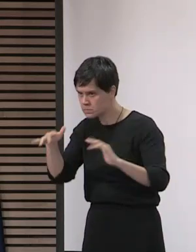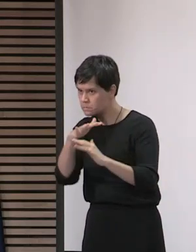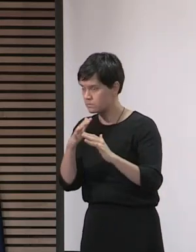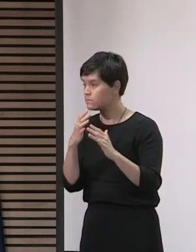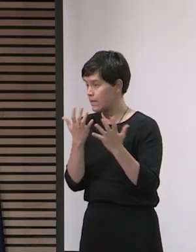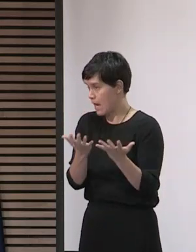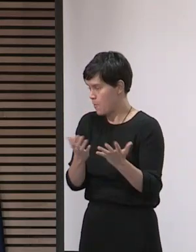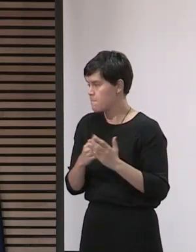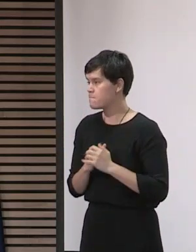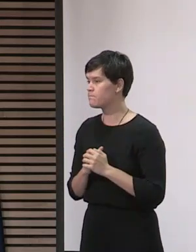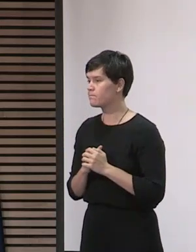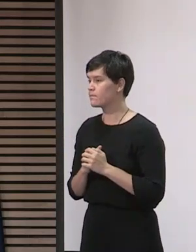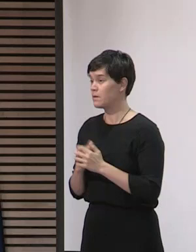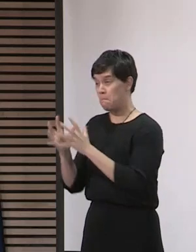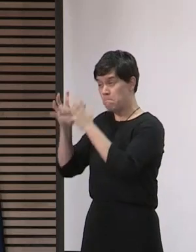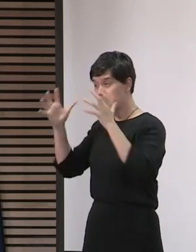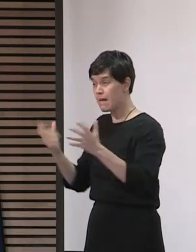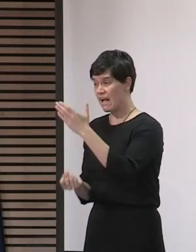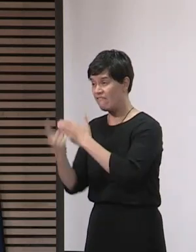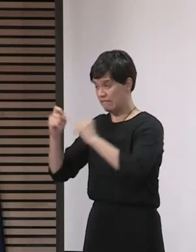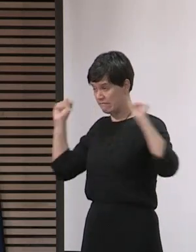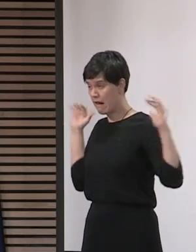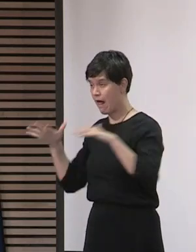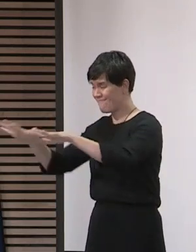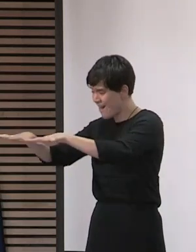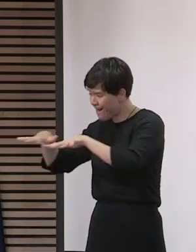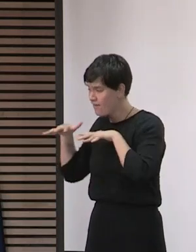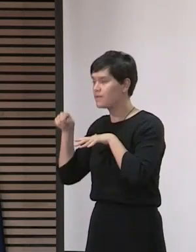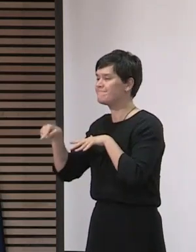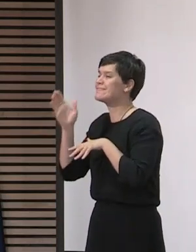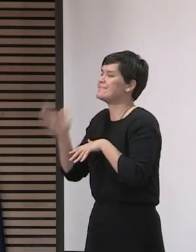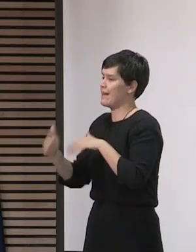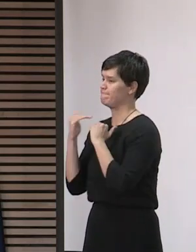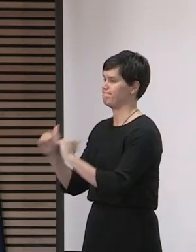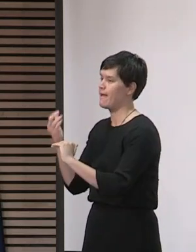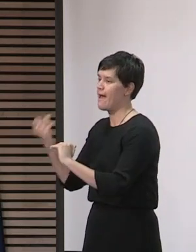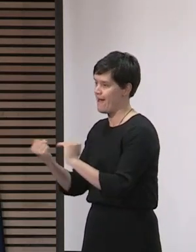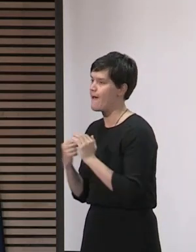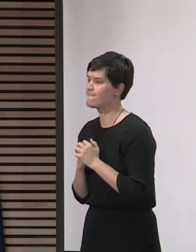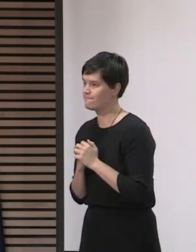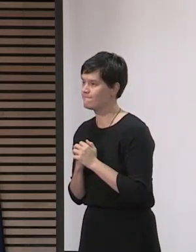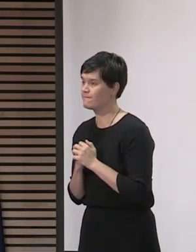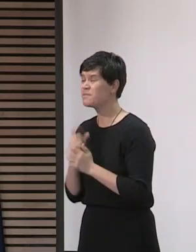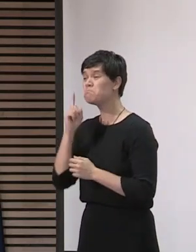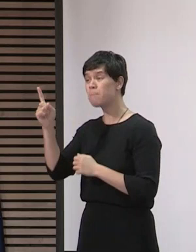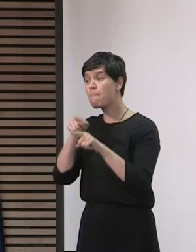like concerts will obviously still have those restrictions applied in terms of size, but